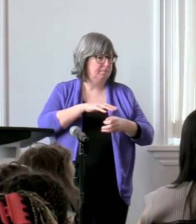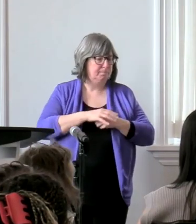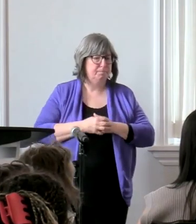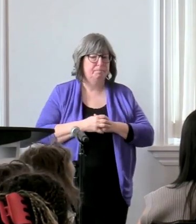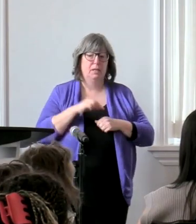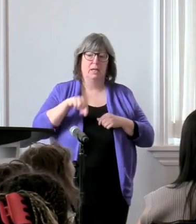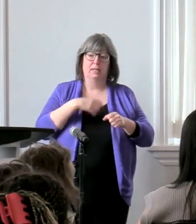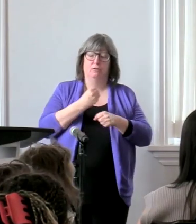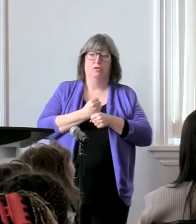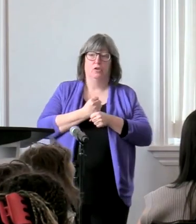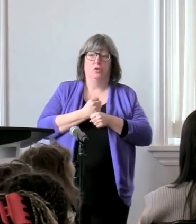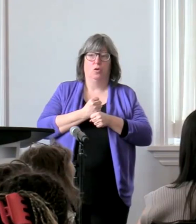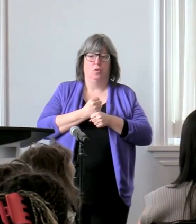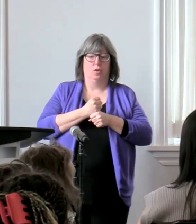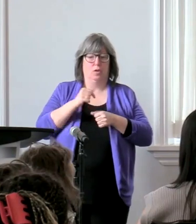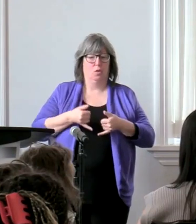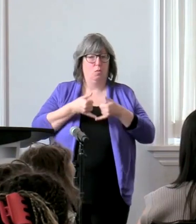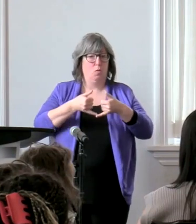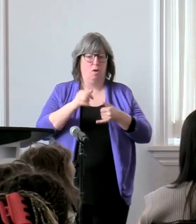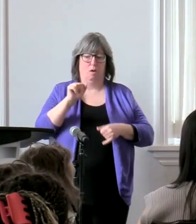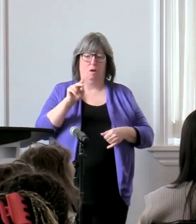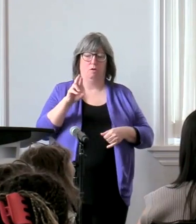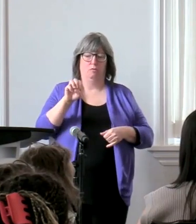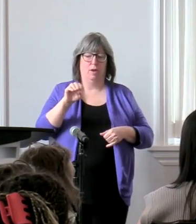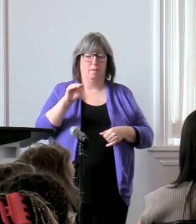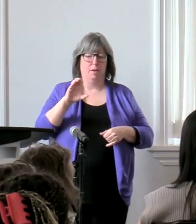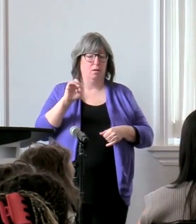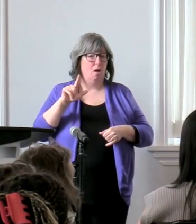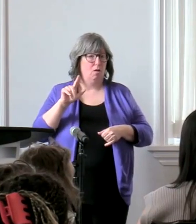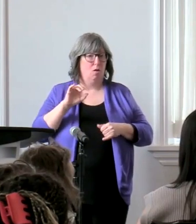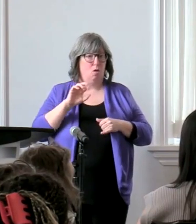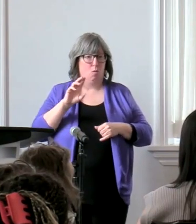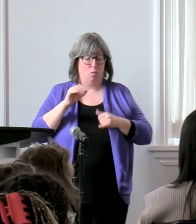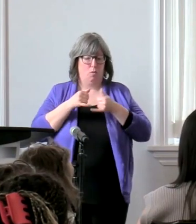This year, we are presenting the Andre McConnell Award to the Robert Sealby,